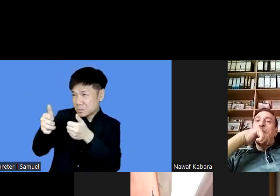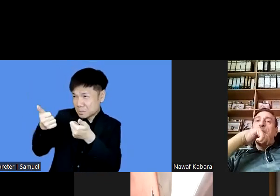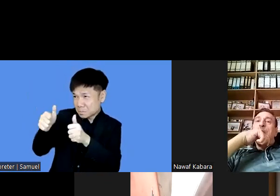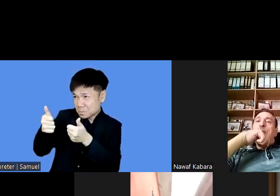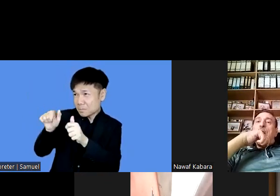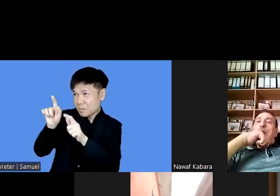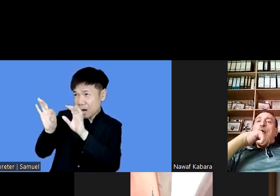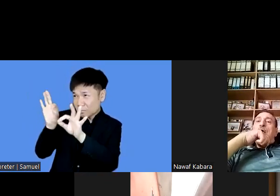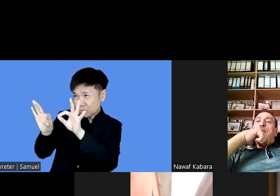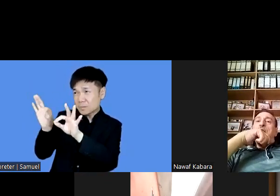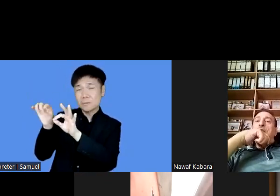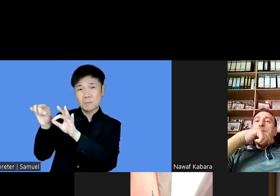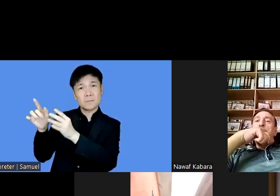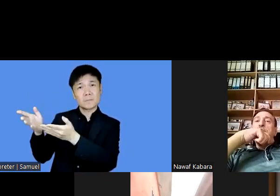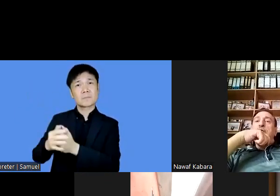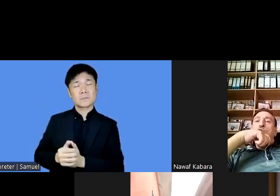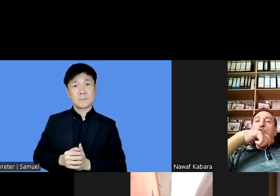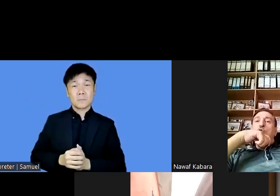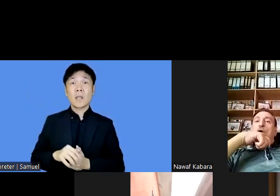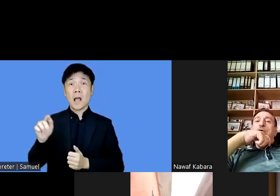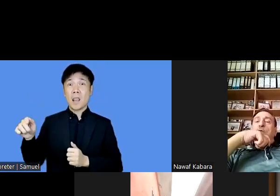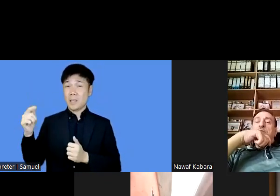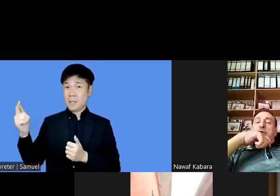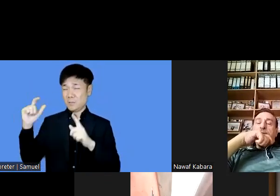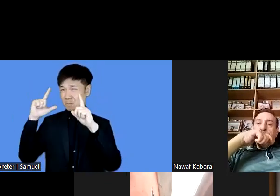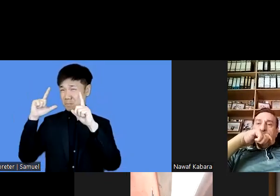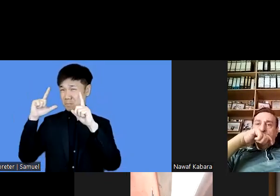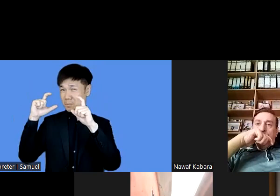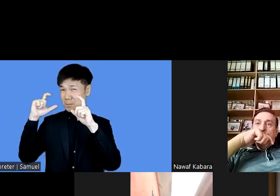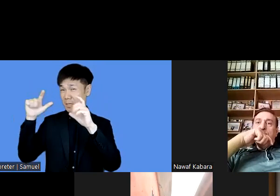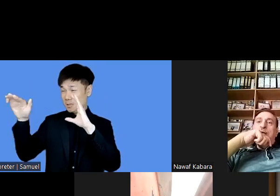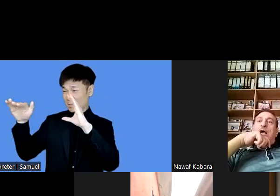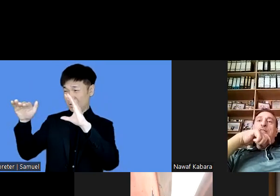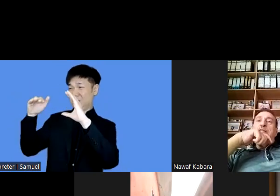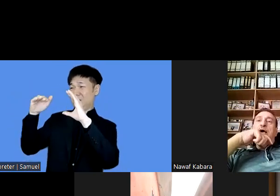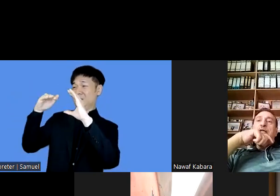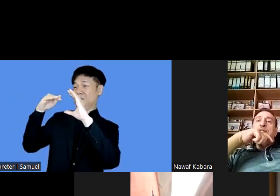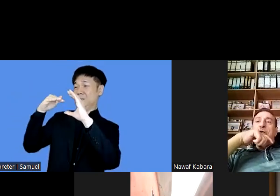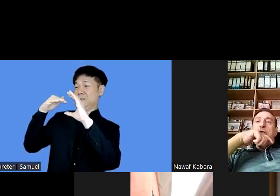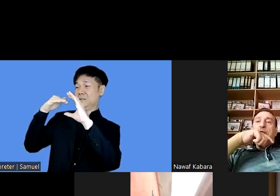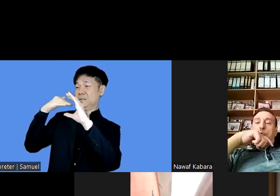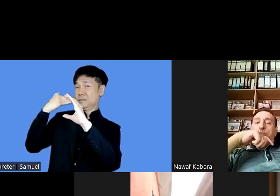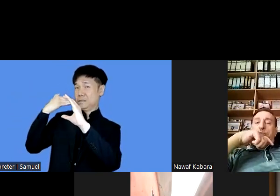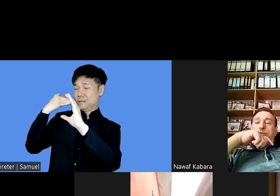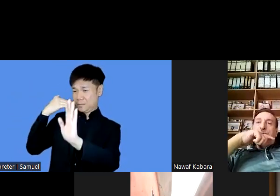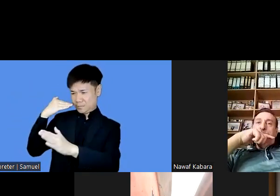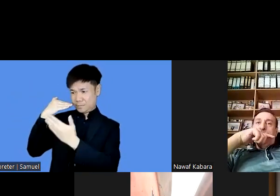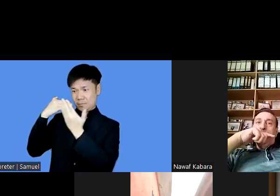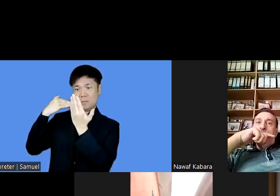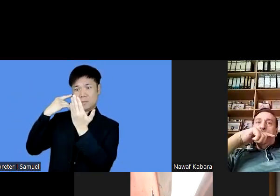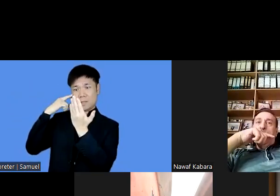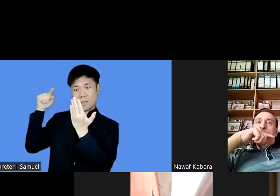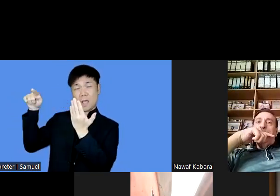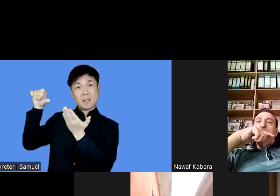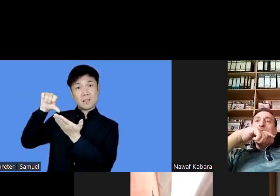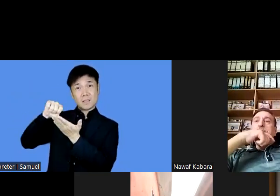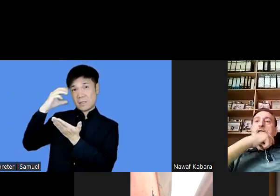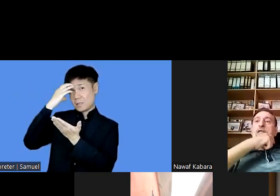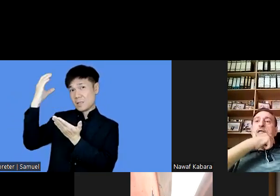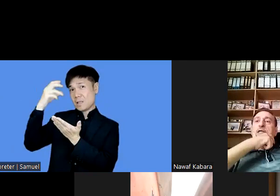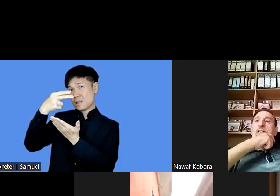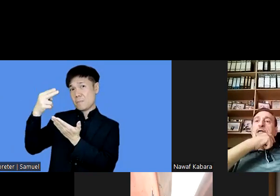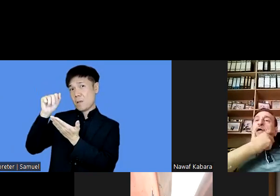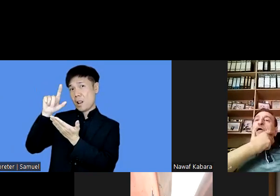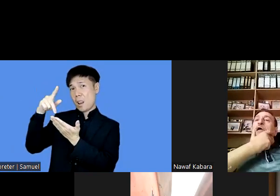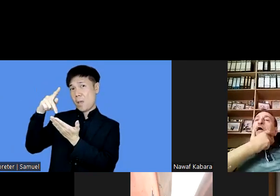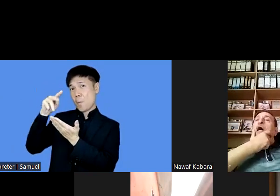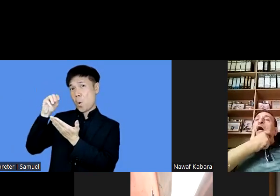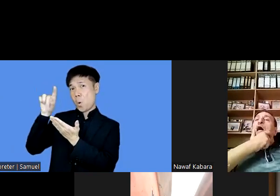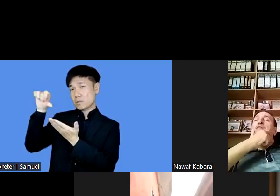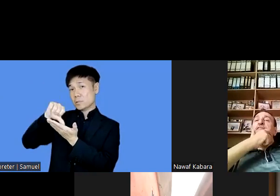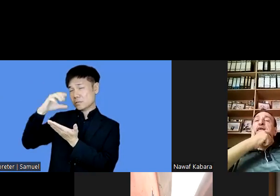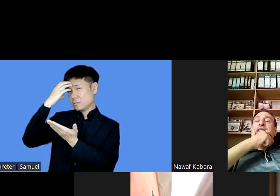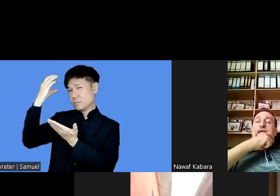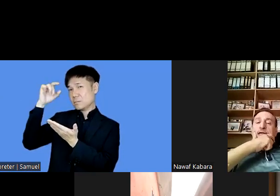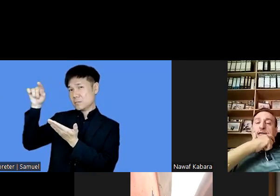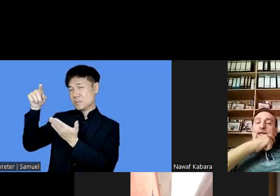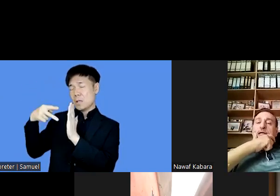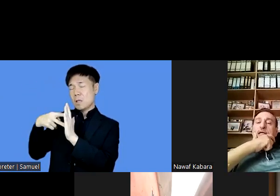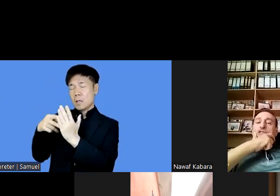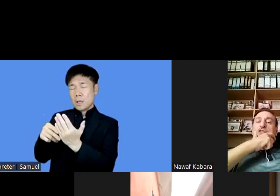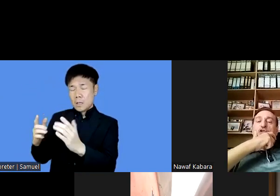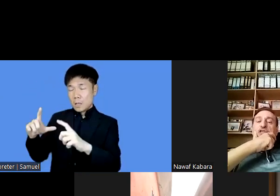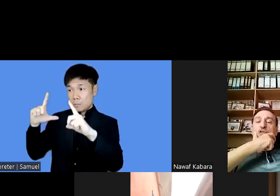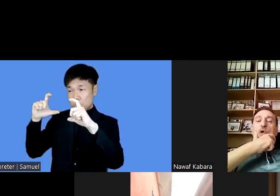And the images that I got from there and the Diet report showed how devastating the situation